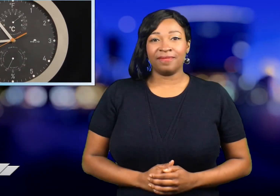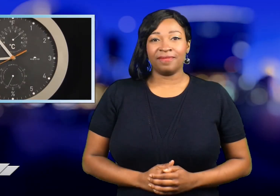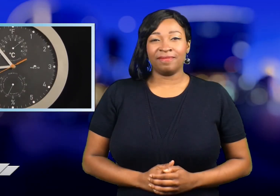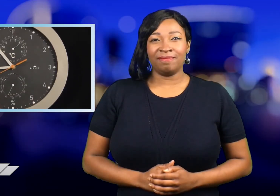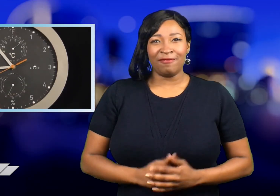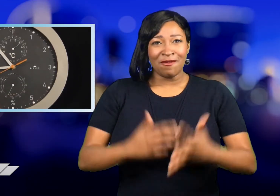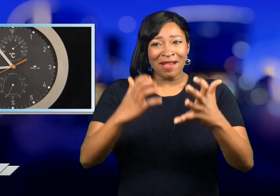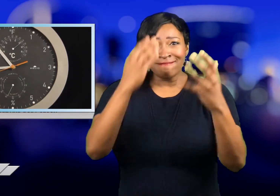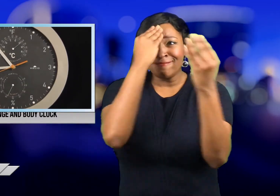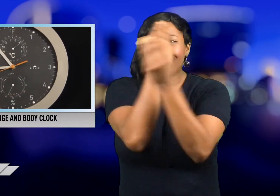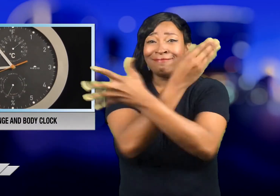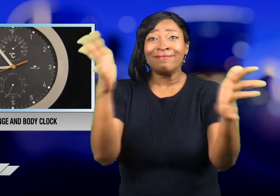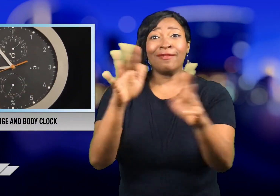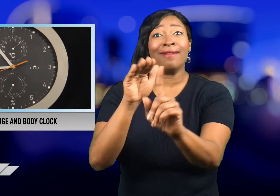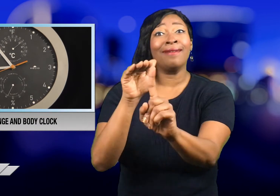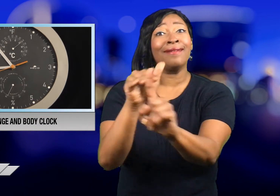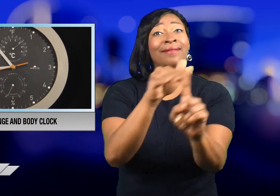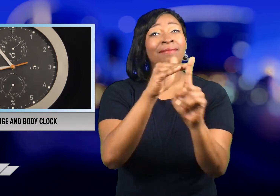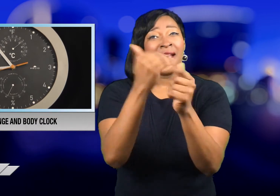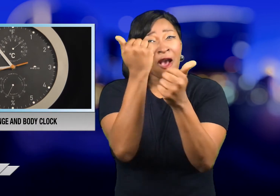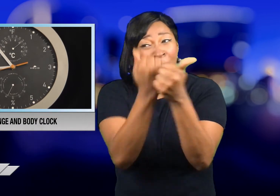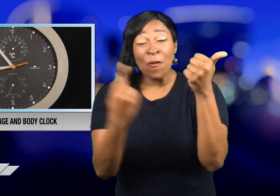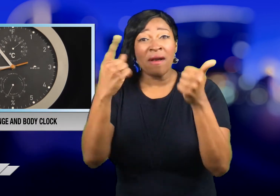We want to remind everyone: don't forget